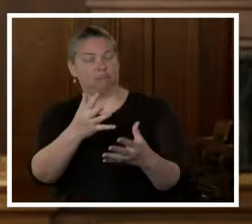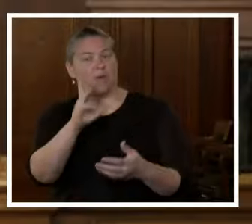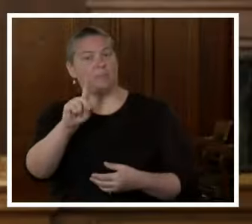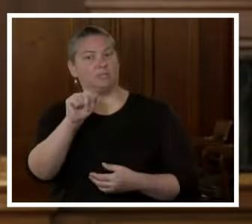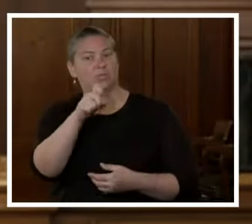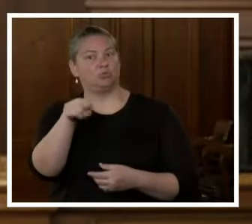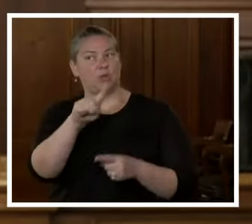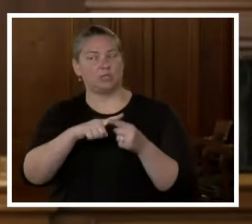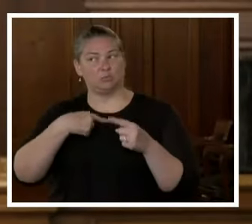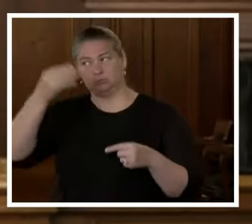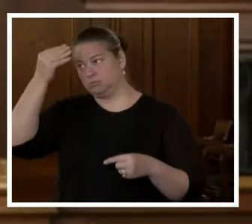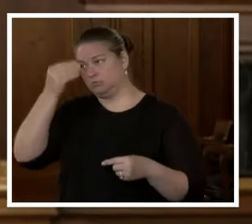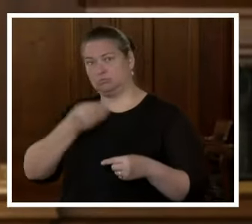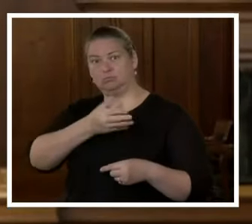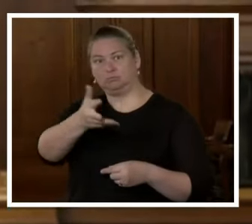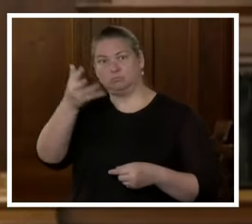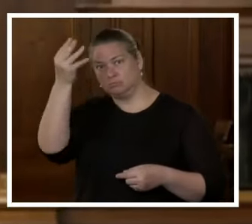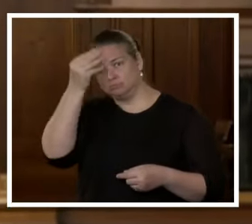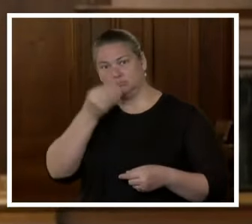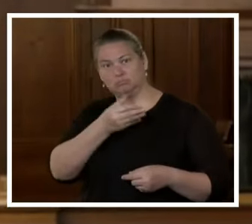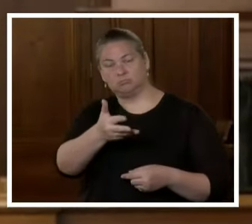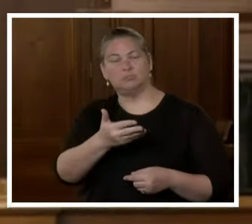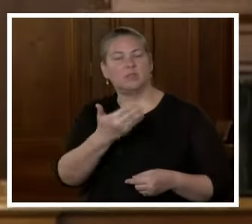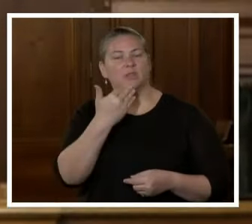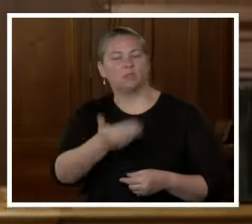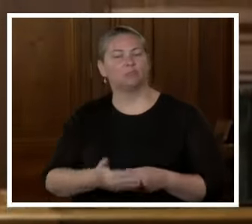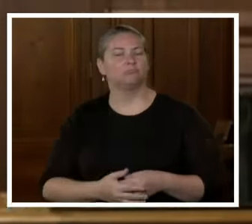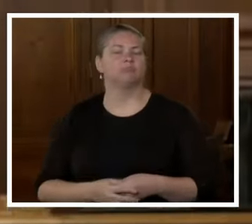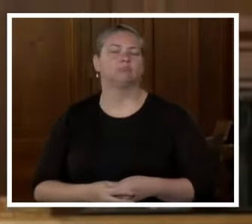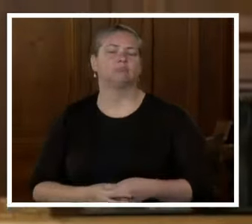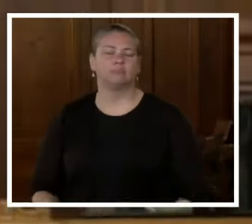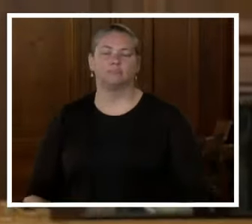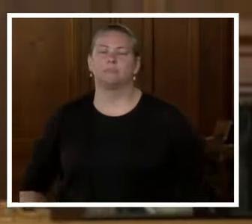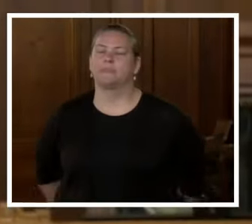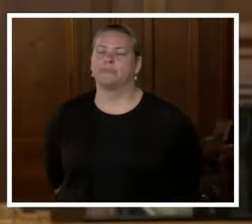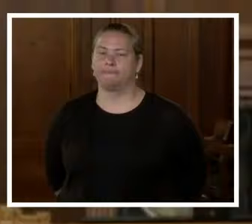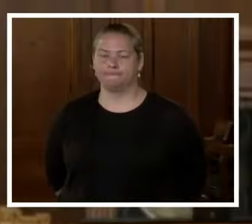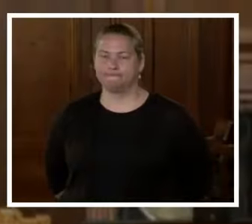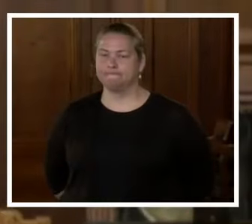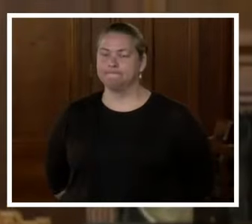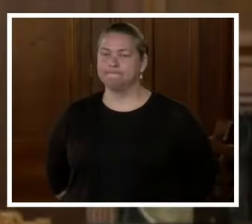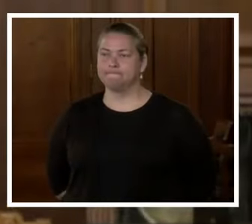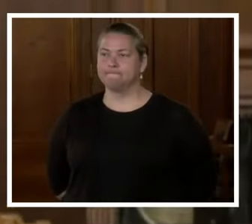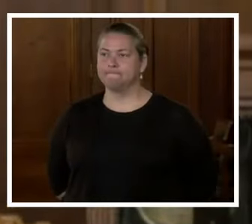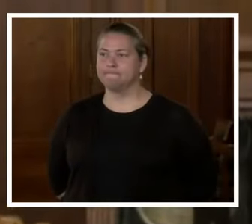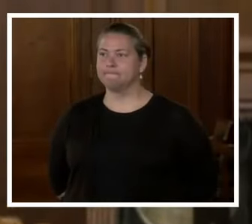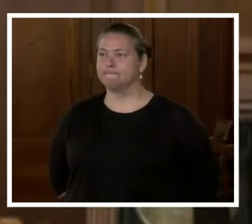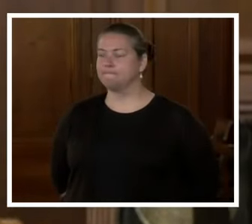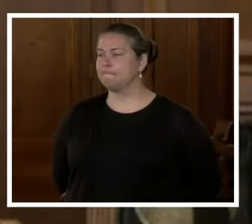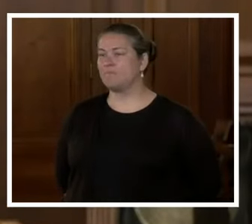THEMSELVES, I BELIEVE THAT WE AS